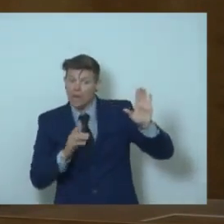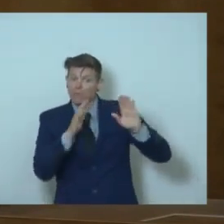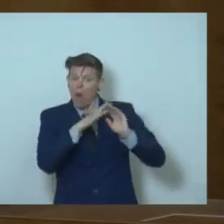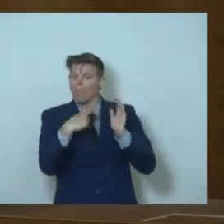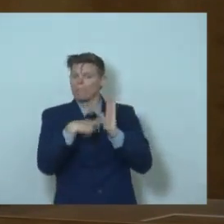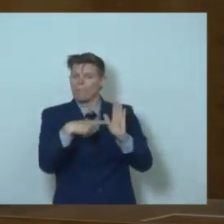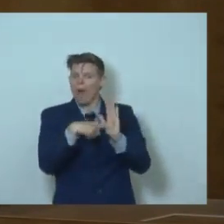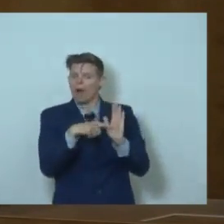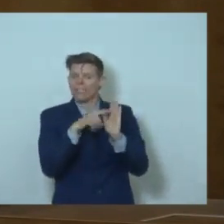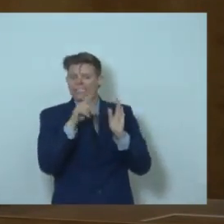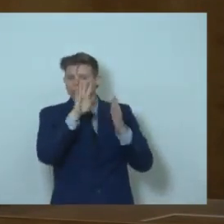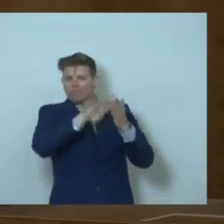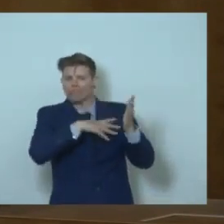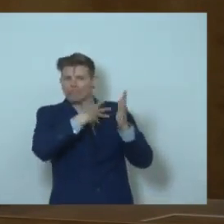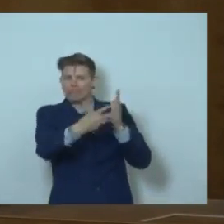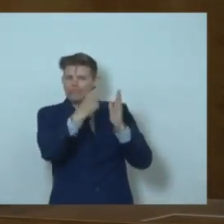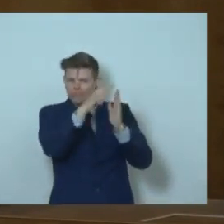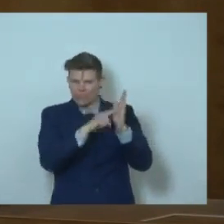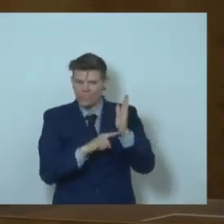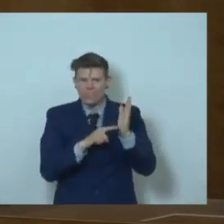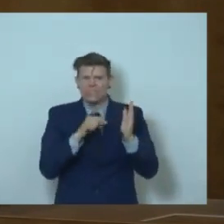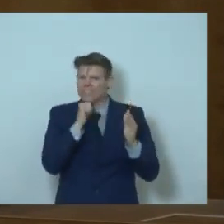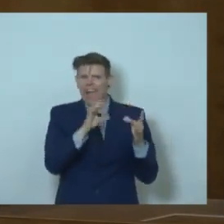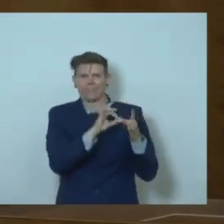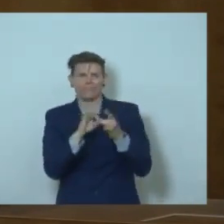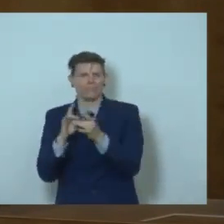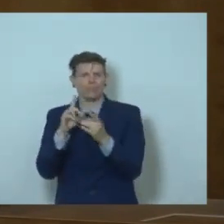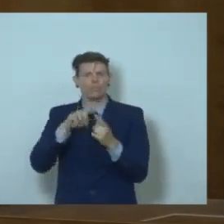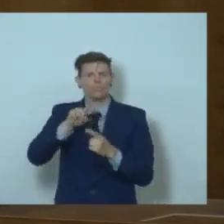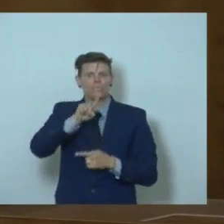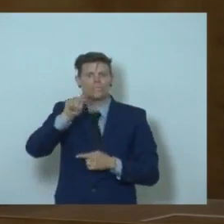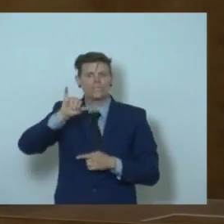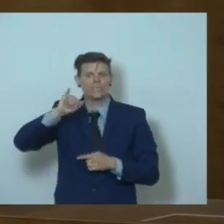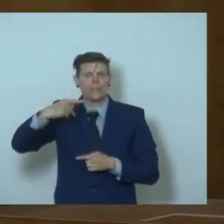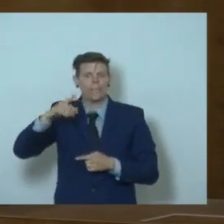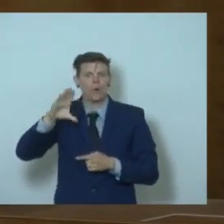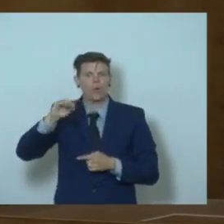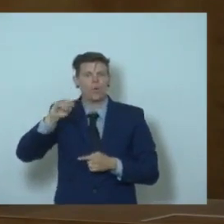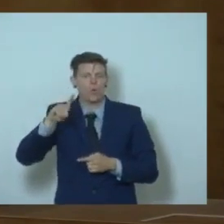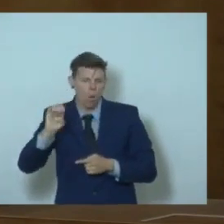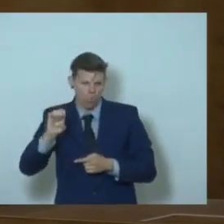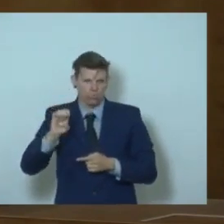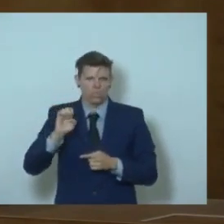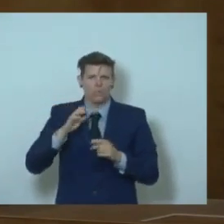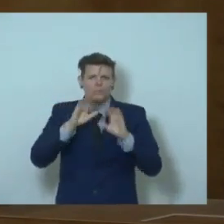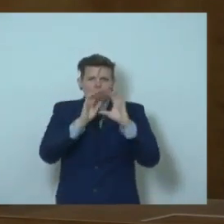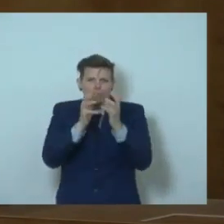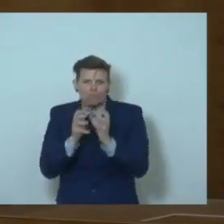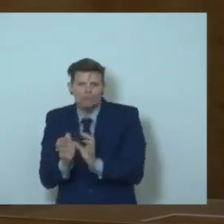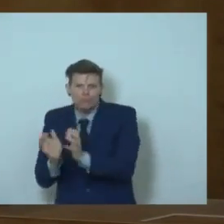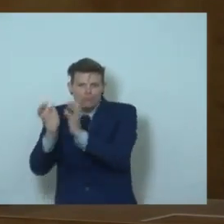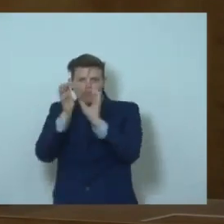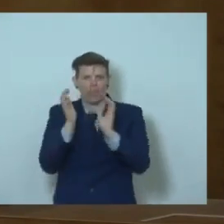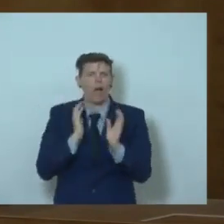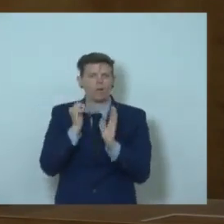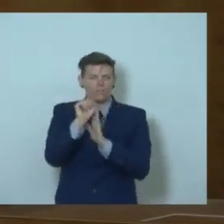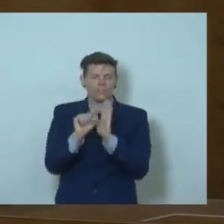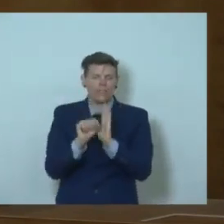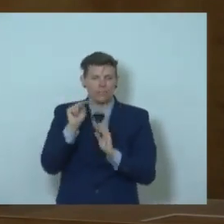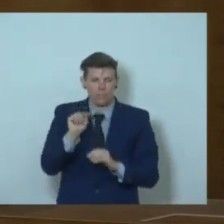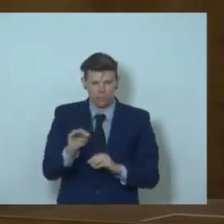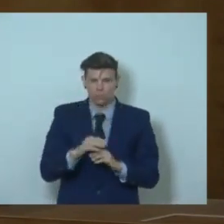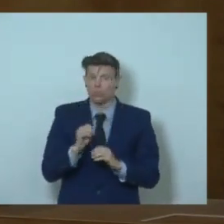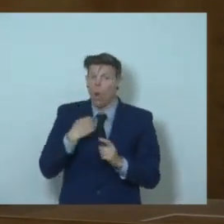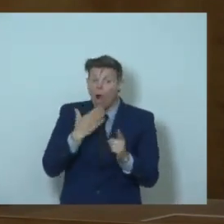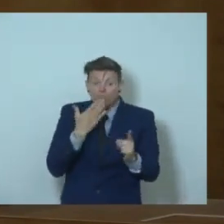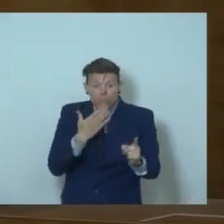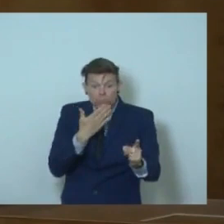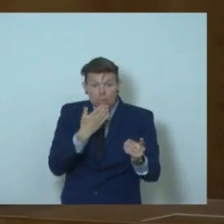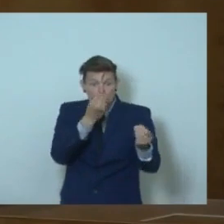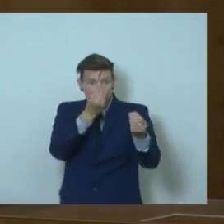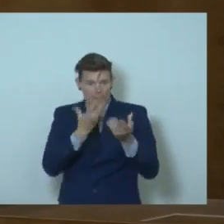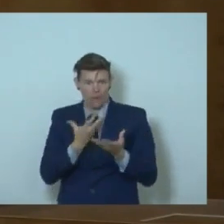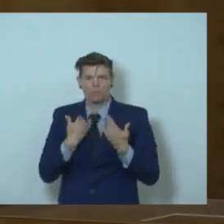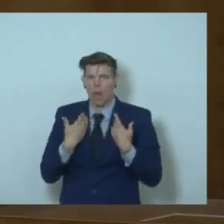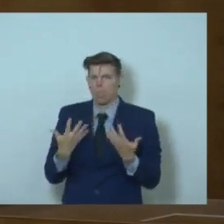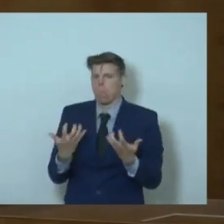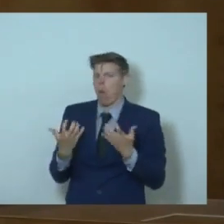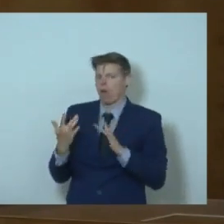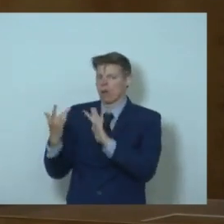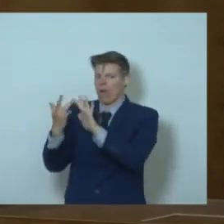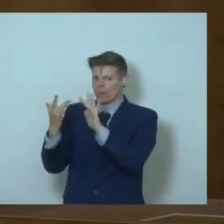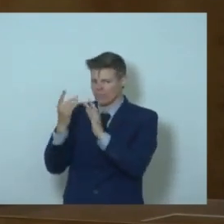TRUE THAT SOME OF WHAT THEY’RE ASKING FOR IS ON THE MODELING TEAM WEBSITE RATHER THAN THE COUNTY LEVEL OR ARE ACTUALLY ZIP CODE LEVEL DATA THAT WE PROVIDE AND SO YEAH, I’LL THANKS FOR THE